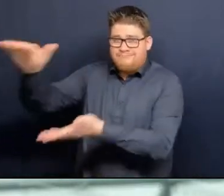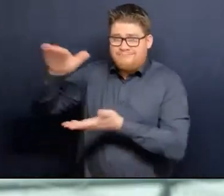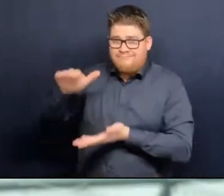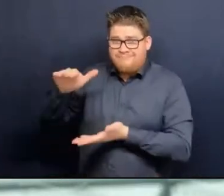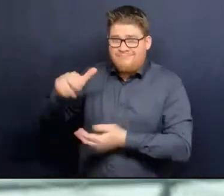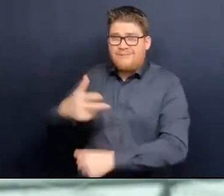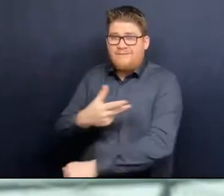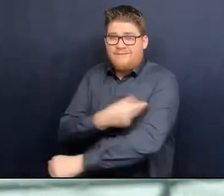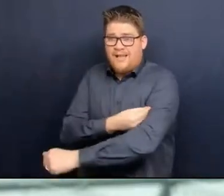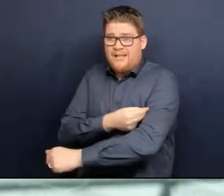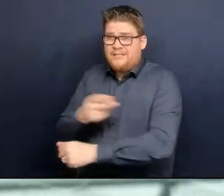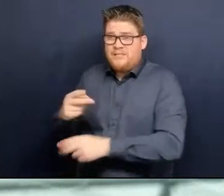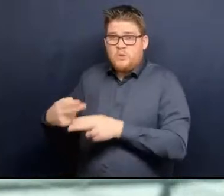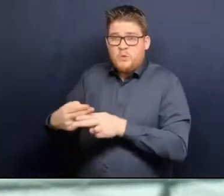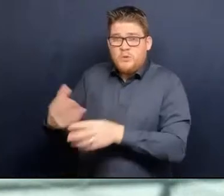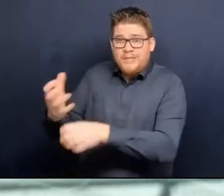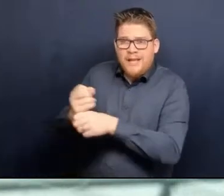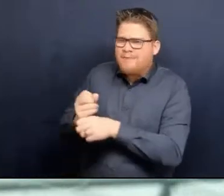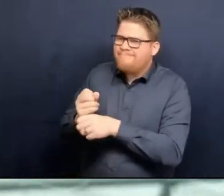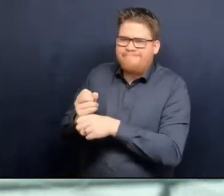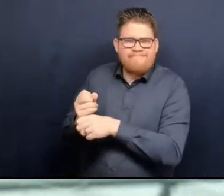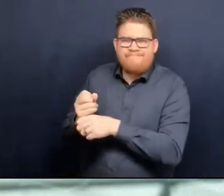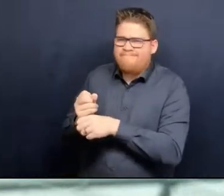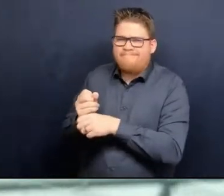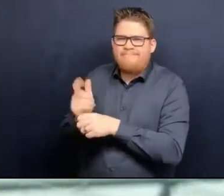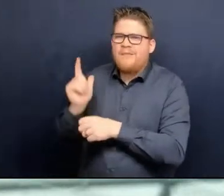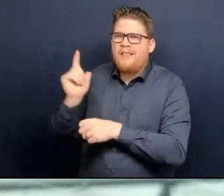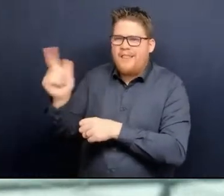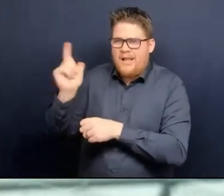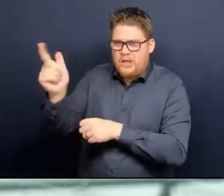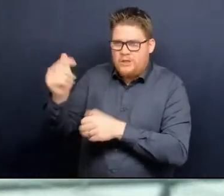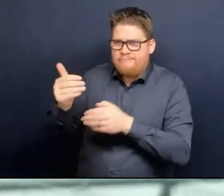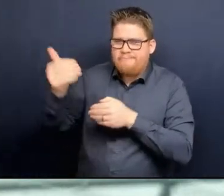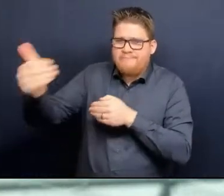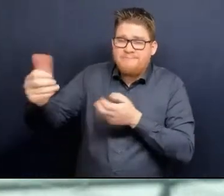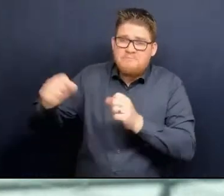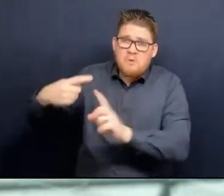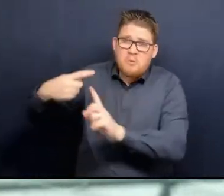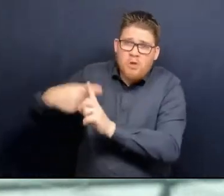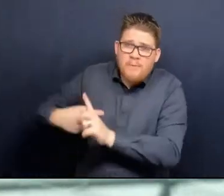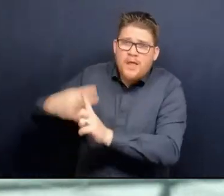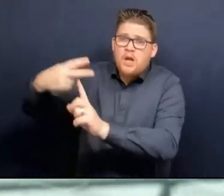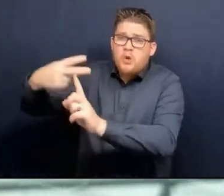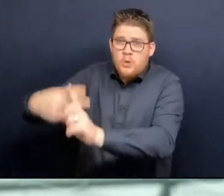though, we're not expected to receive any of this vaccine in